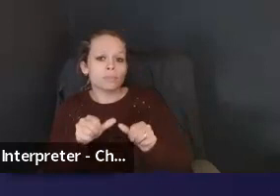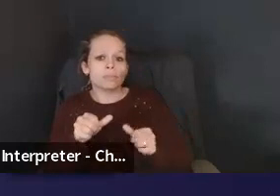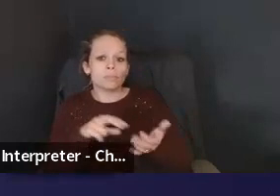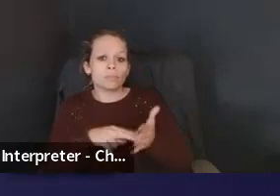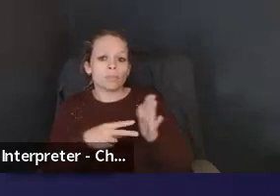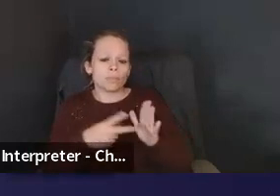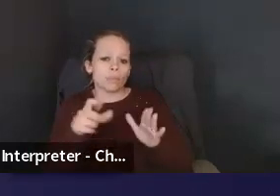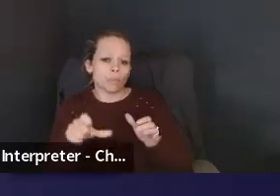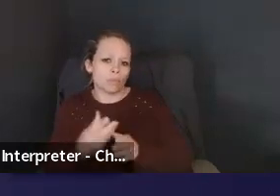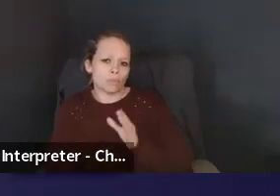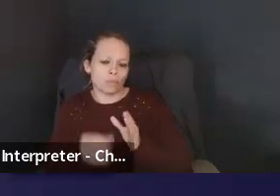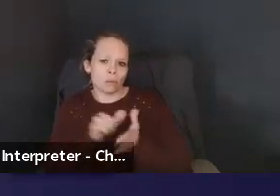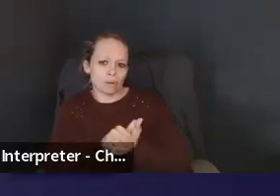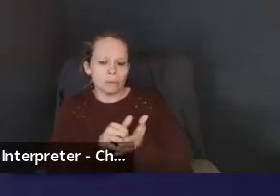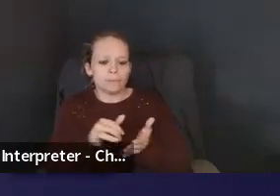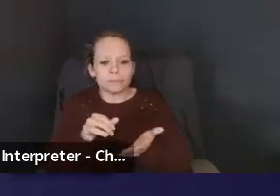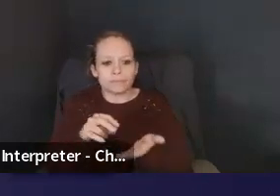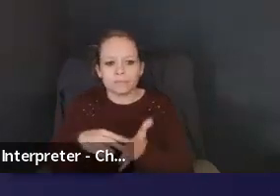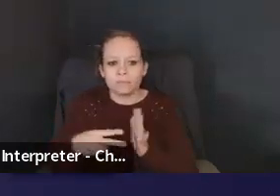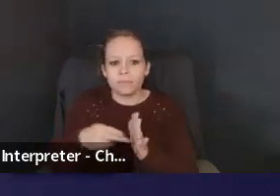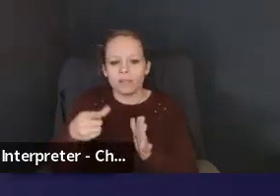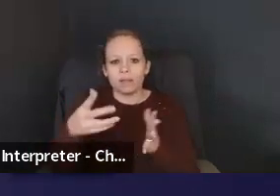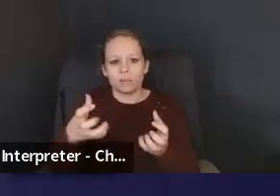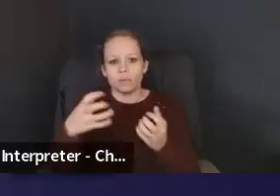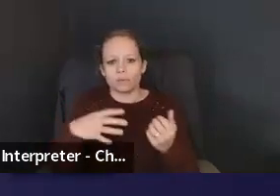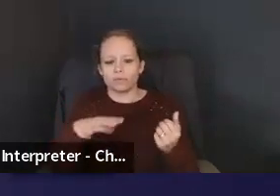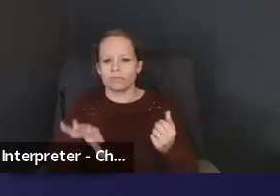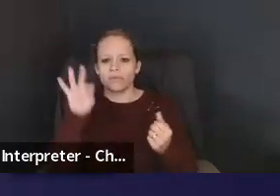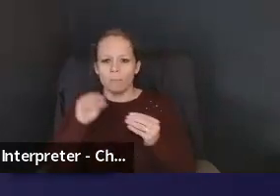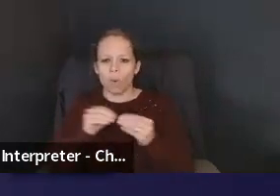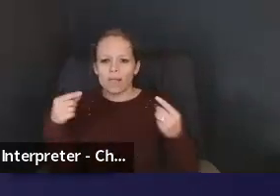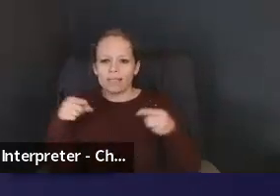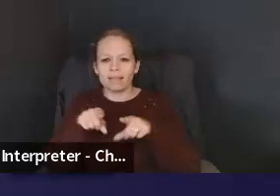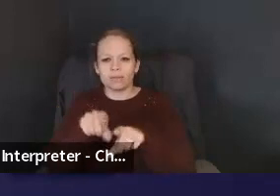they're really looking for this linear approach. Everything you're going to do and how will you